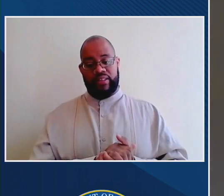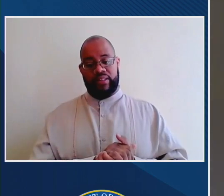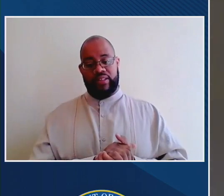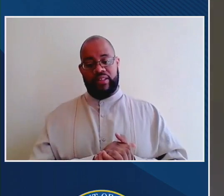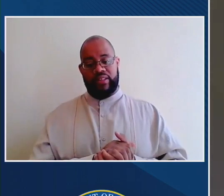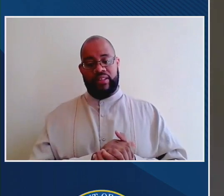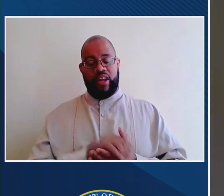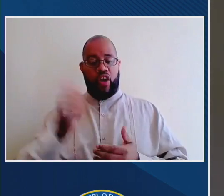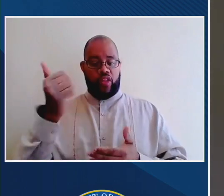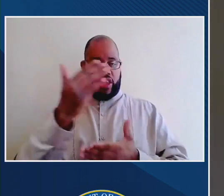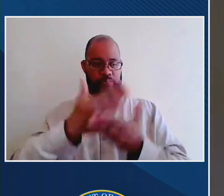Any other questions?